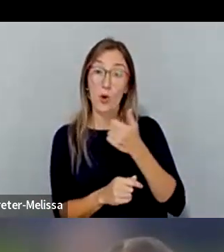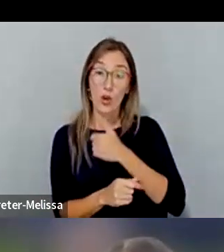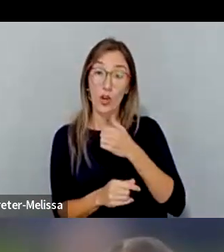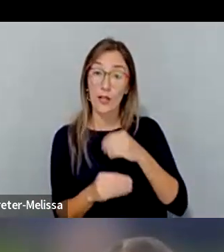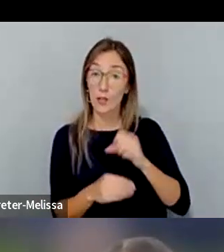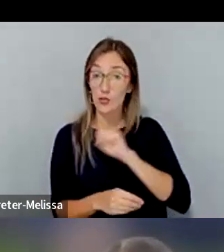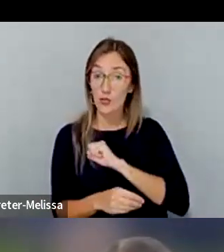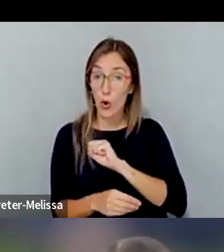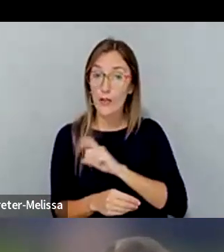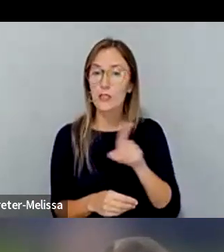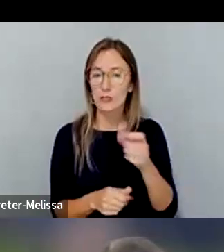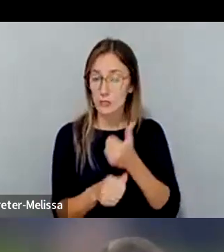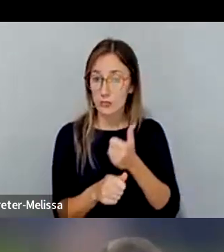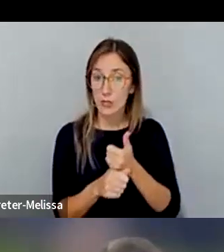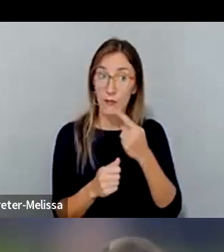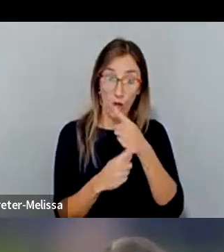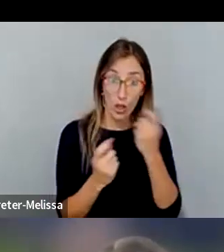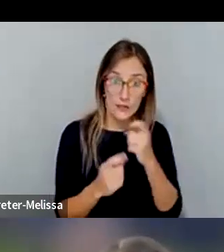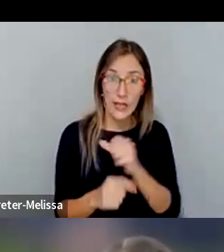There is a really good case about this at a college